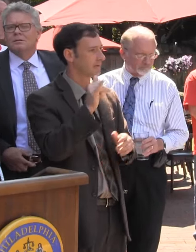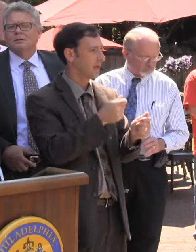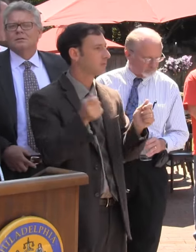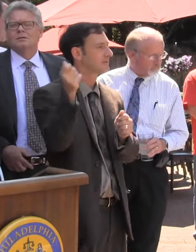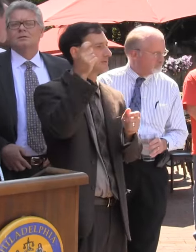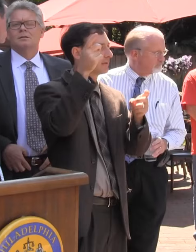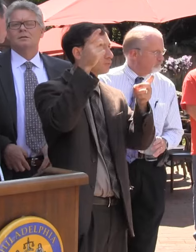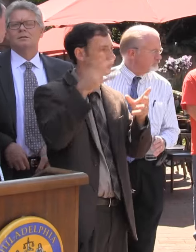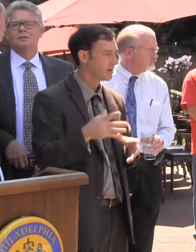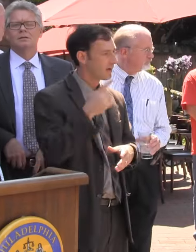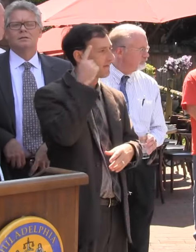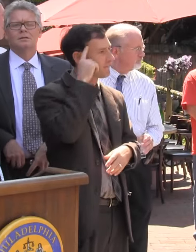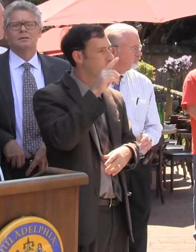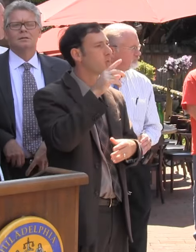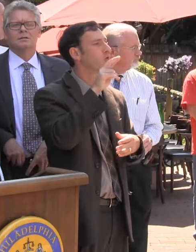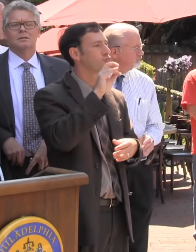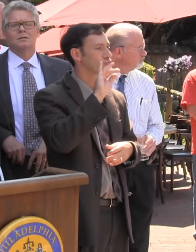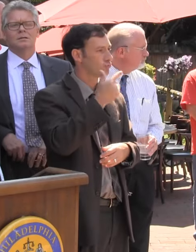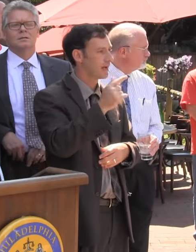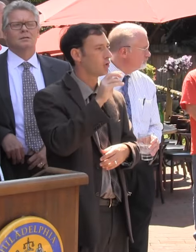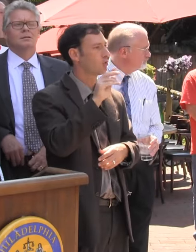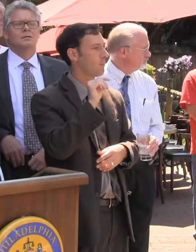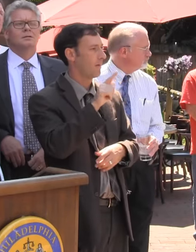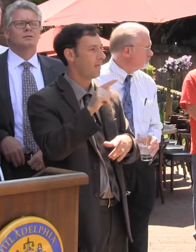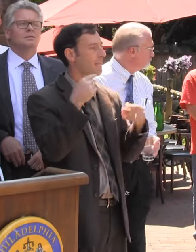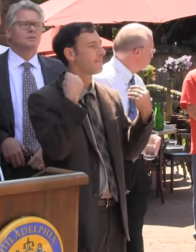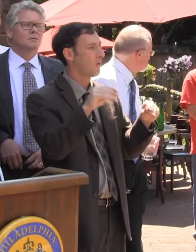of the Reading Terminal Market, and he's been working with our folks. The Reading Terminal